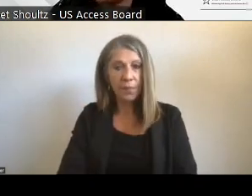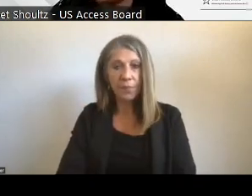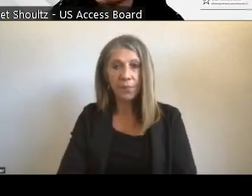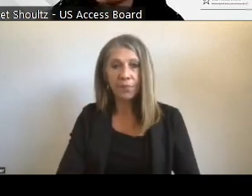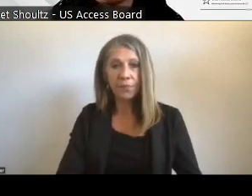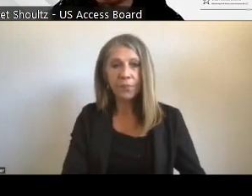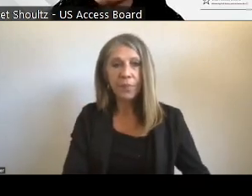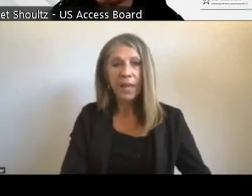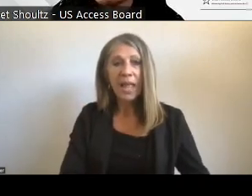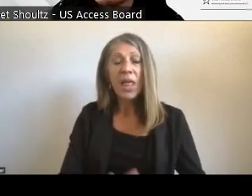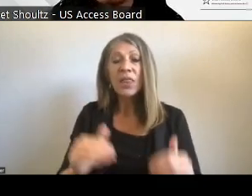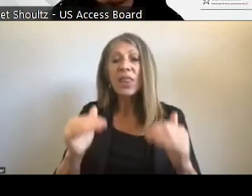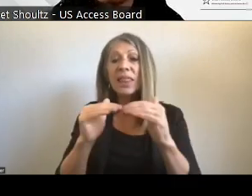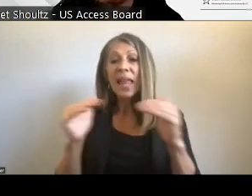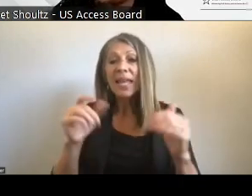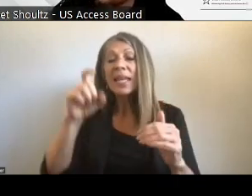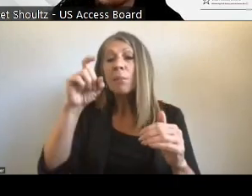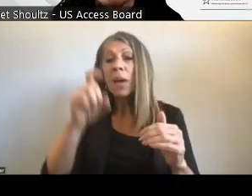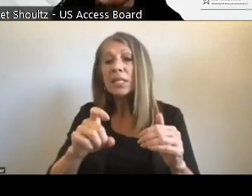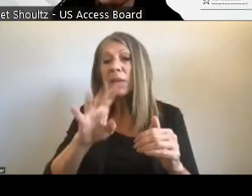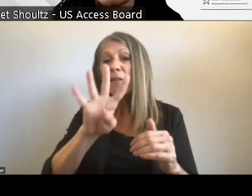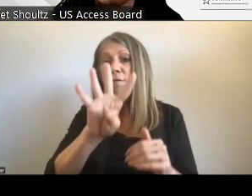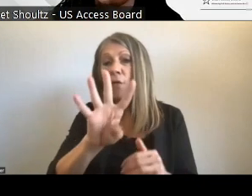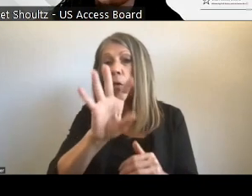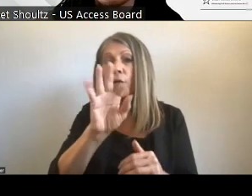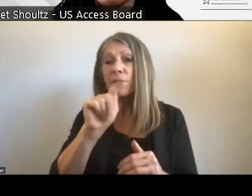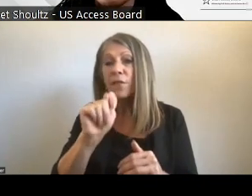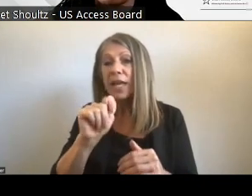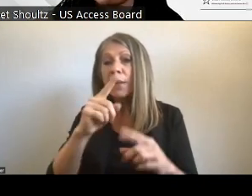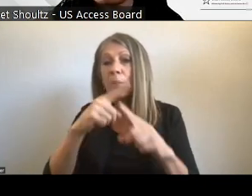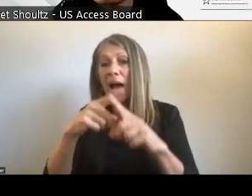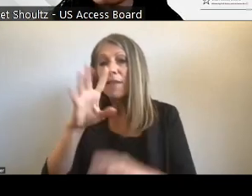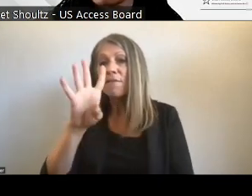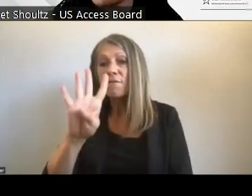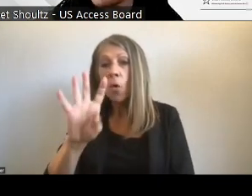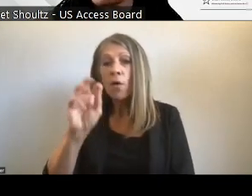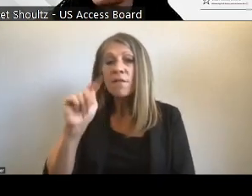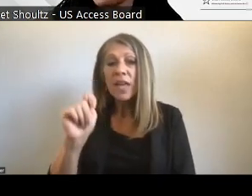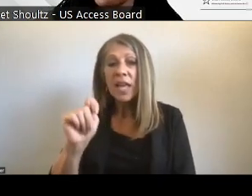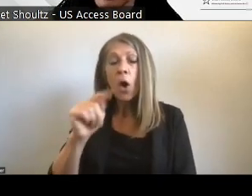The landing must be at least four feet by four feet unless it's at a shared use